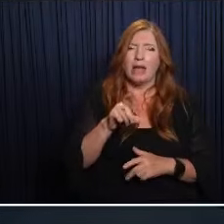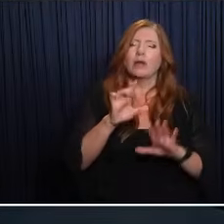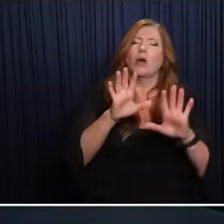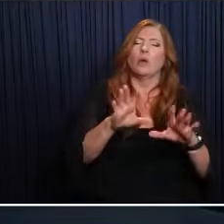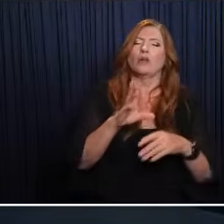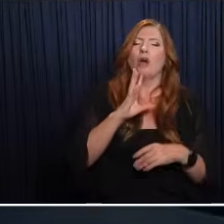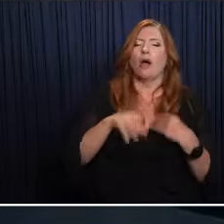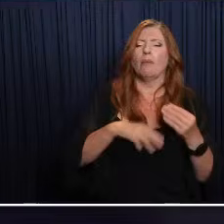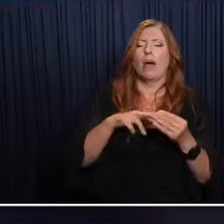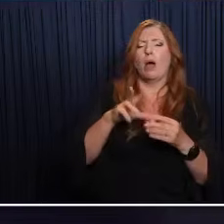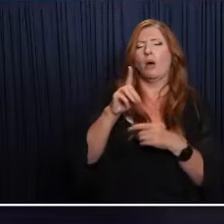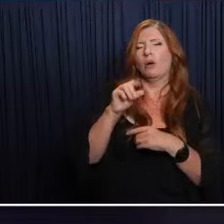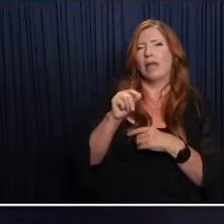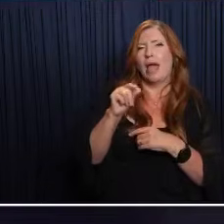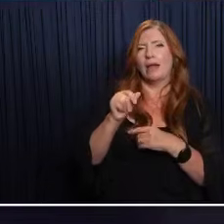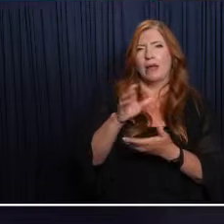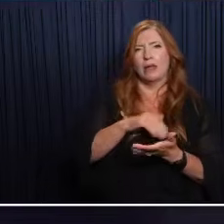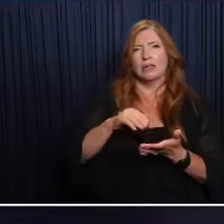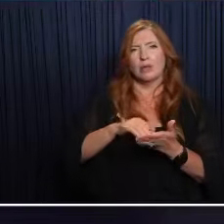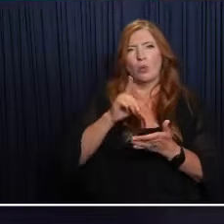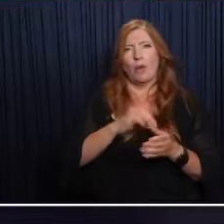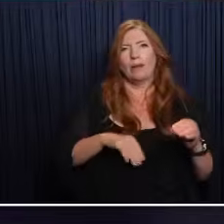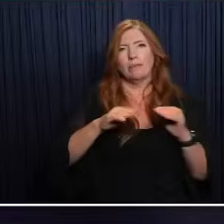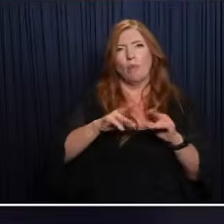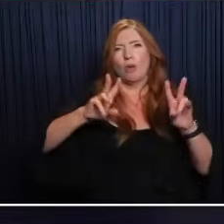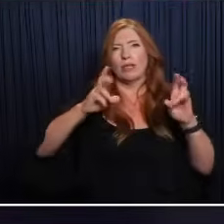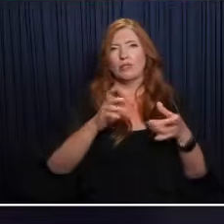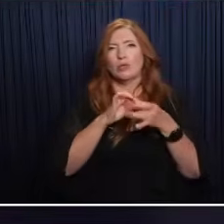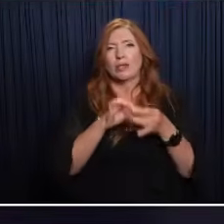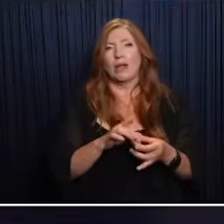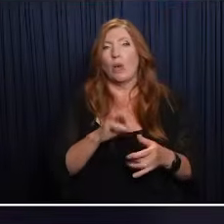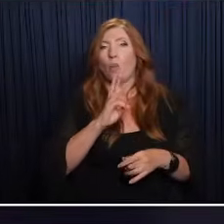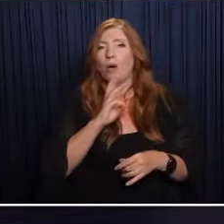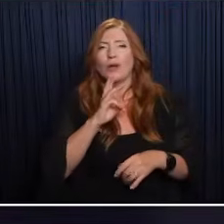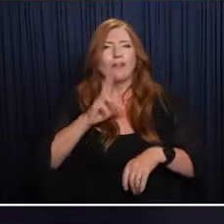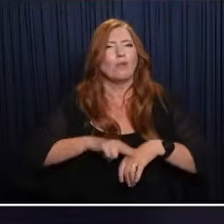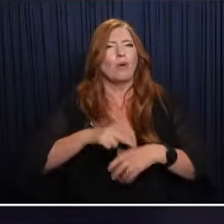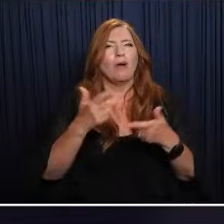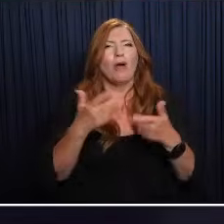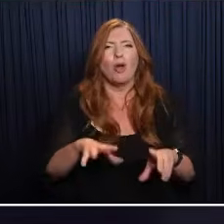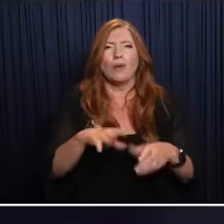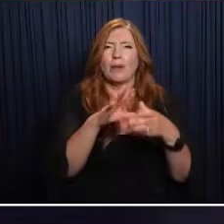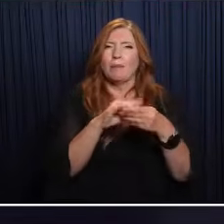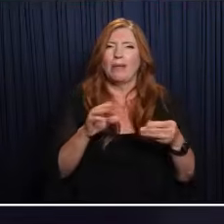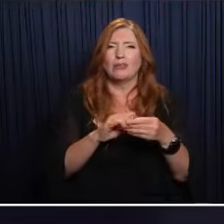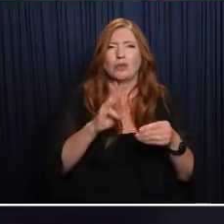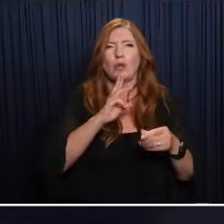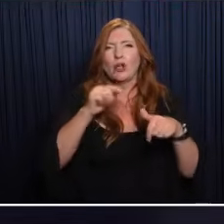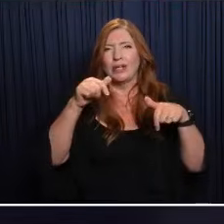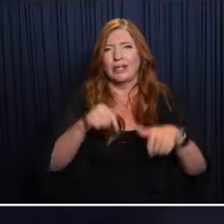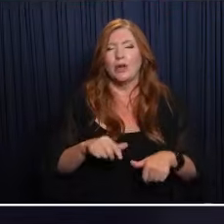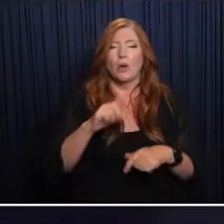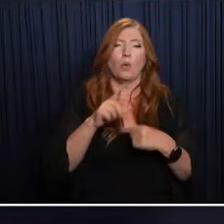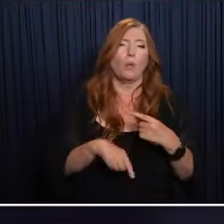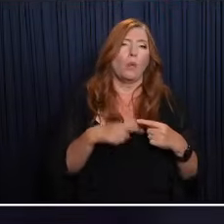AND MADE SURE OUR HOMES DIDN'T GET ATTACKED. THAT IS A MINUTE. WE WERE TALKING ABOUT DATA